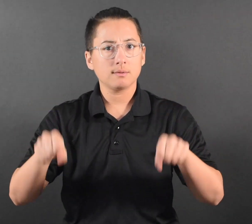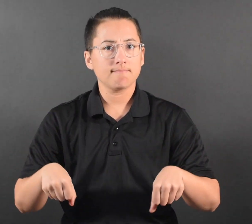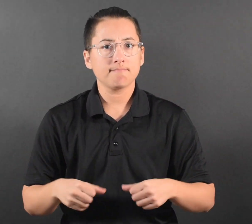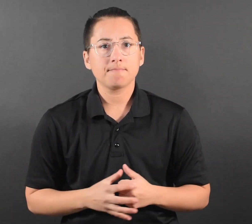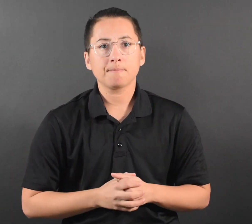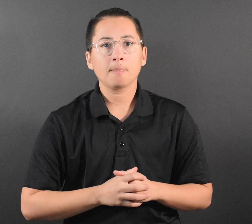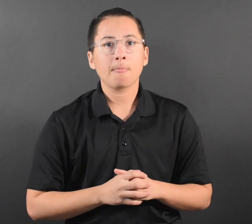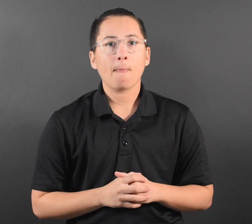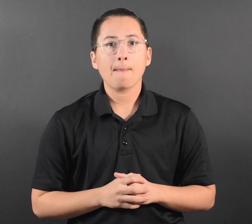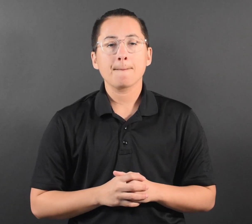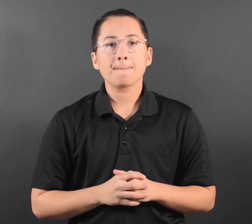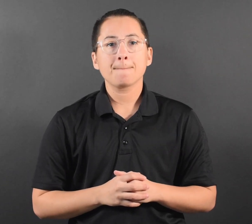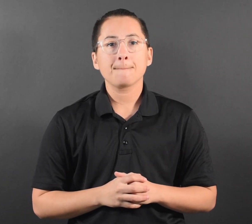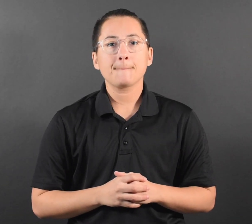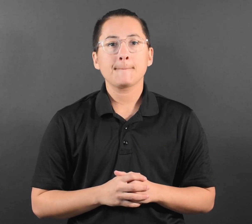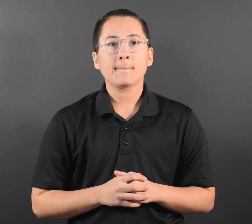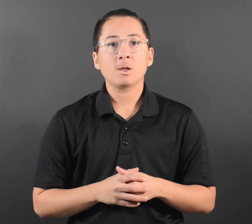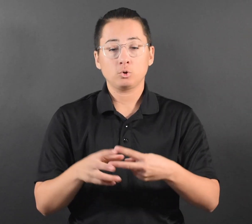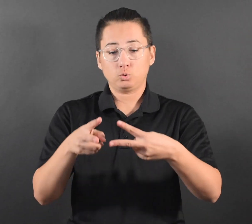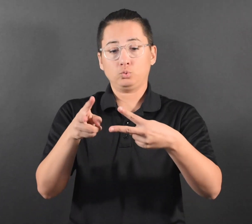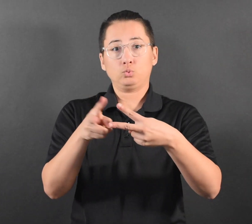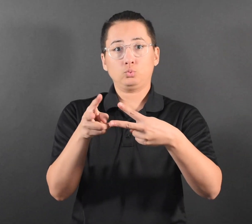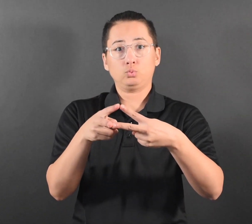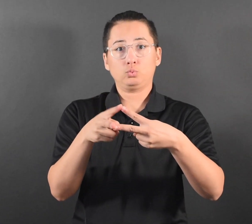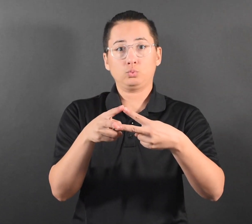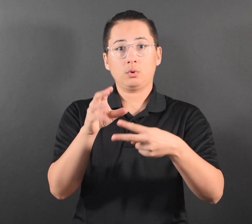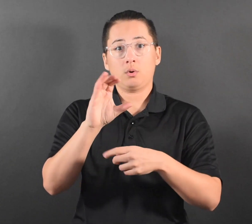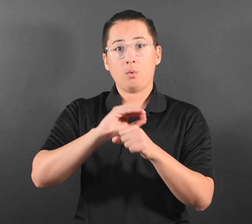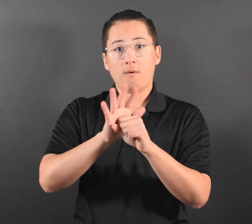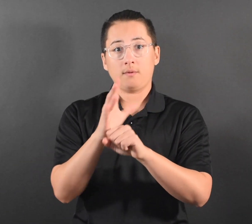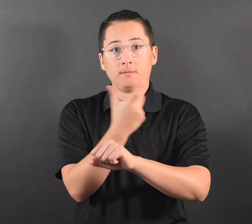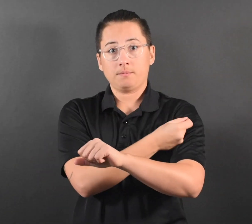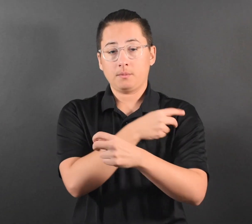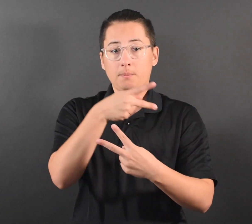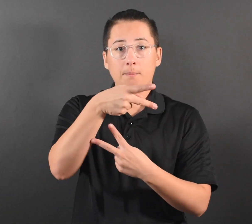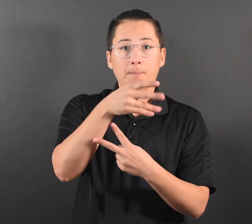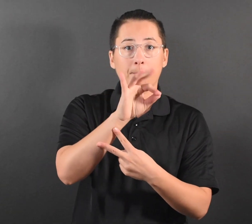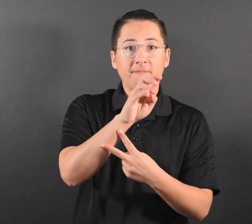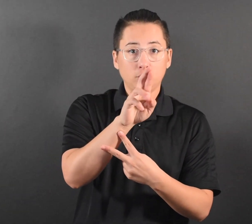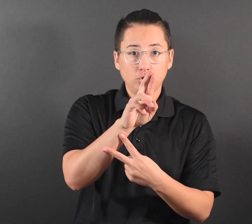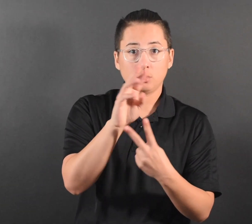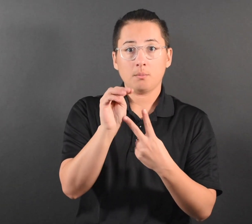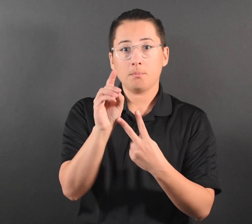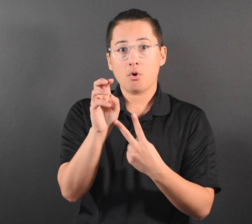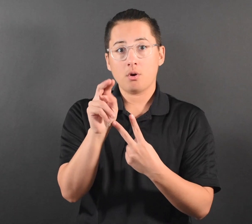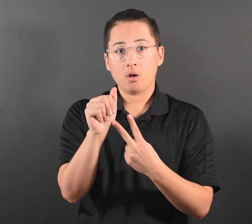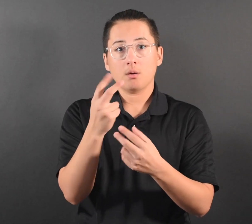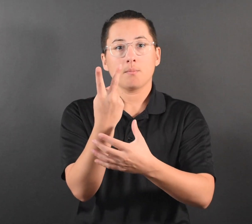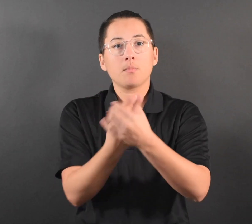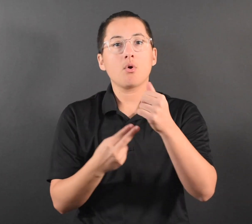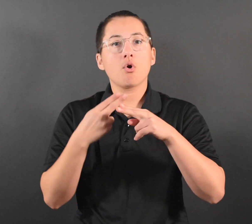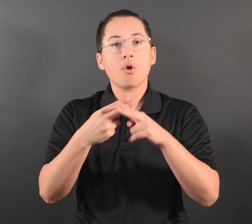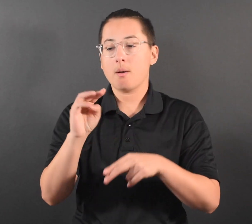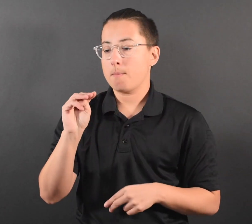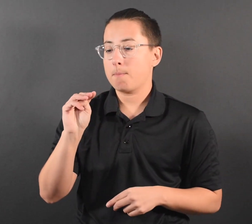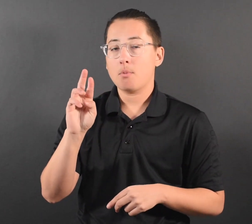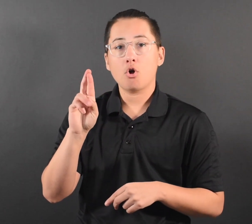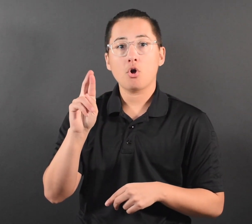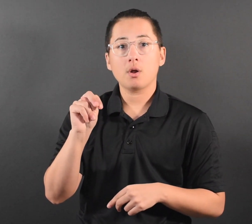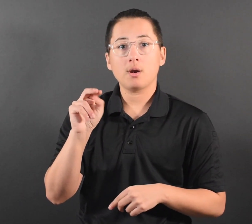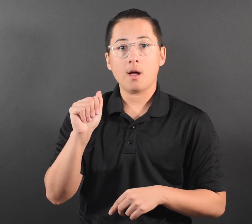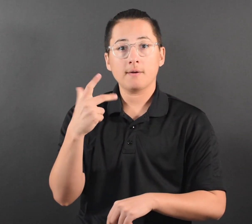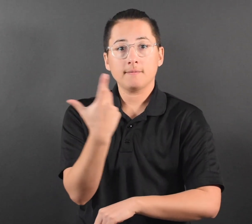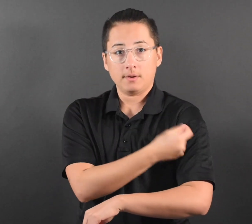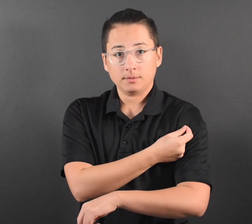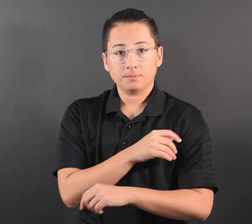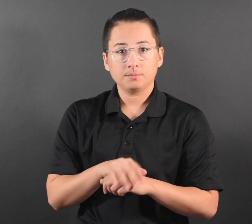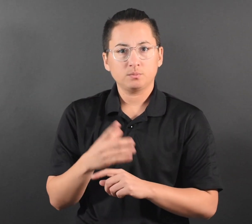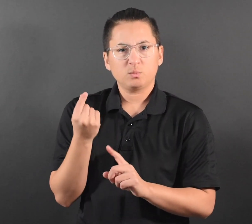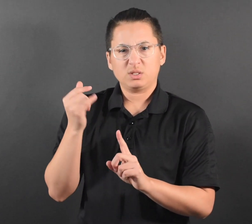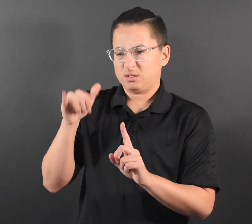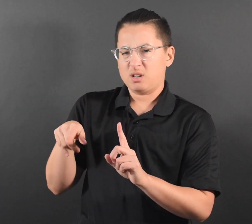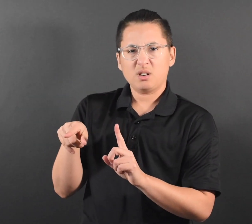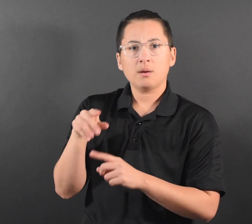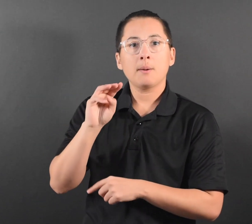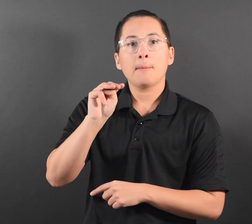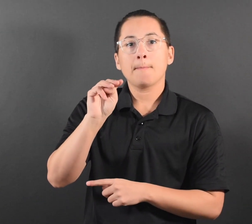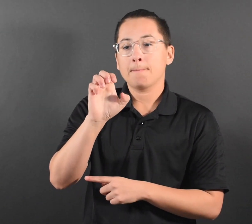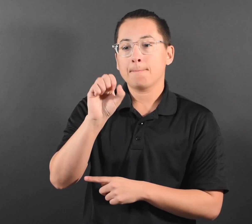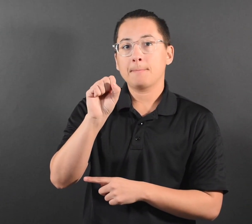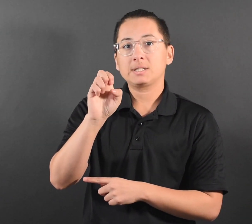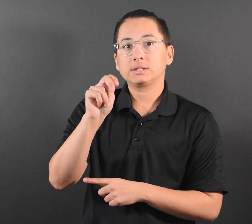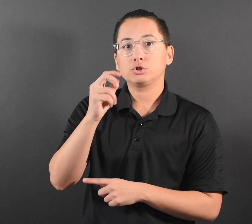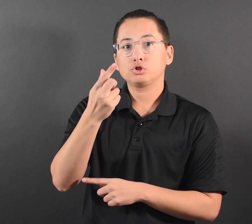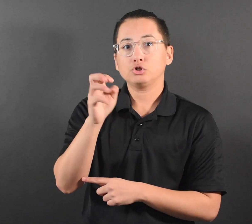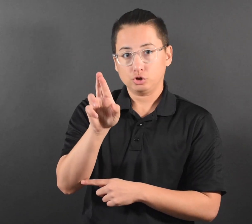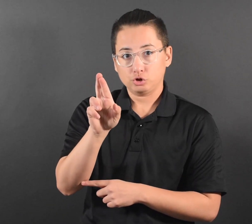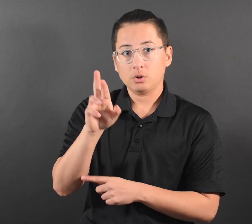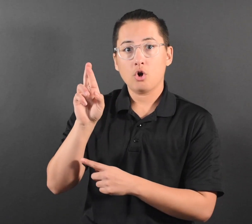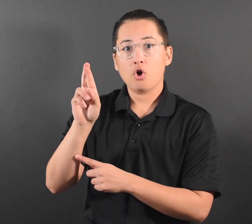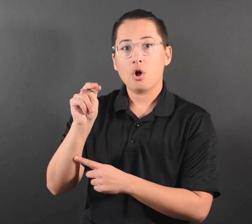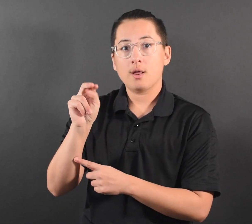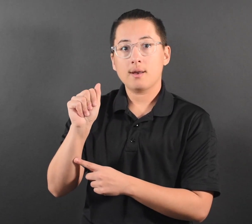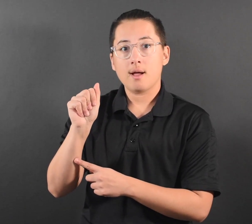• Two of the COVID-19 vaccines, Pfizer and Moderna, are called mRNA vaccines. The mRNA